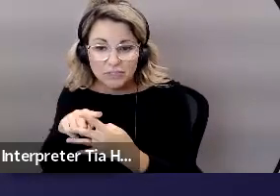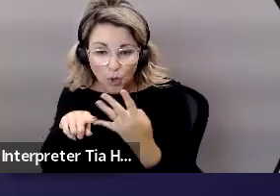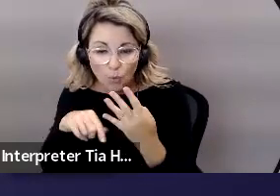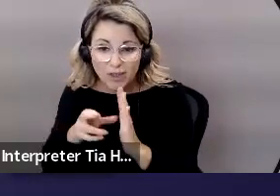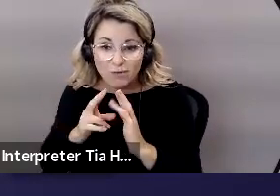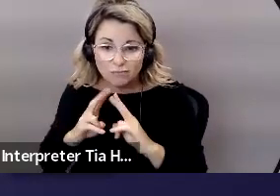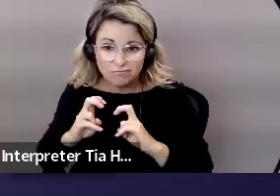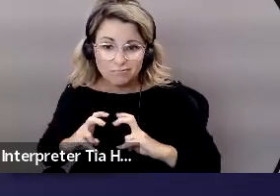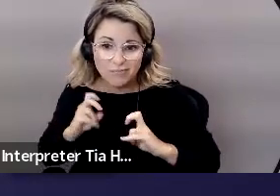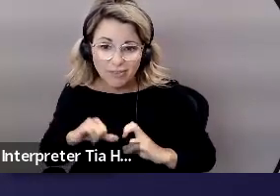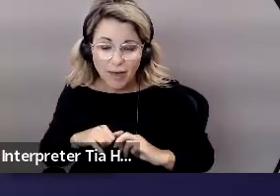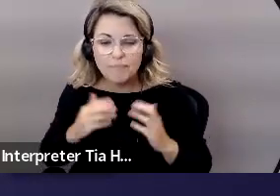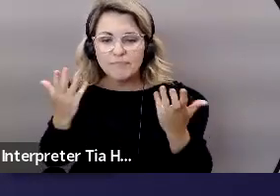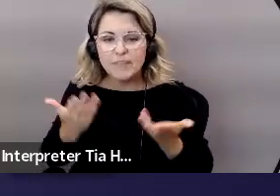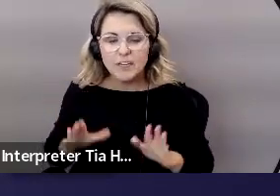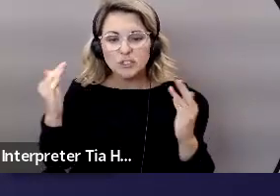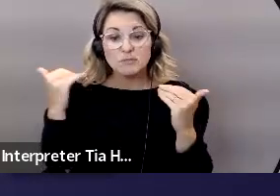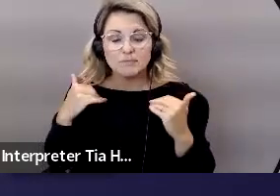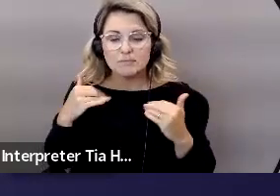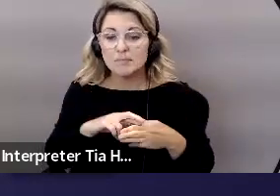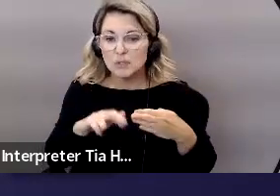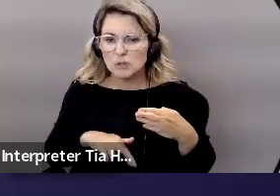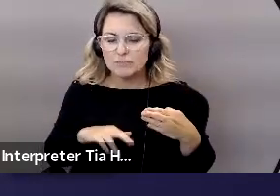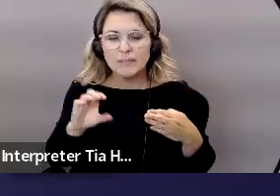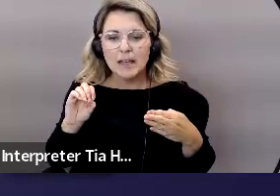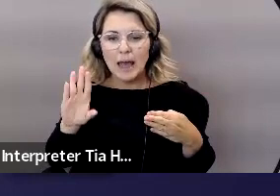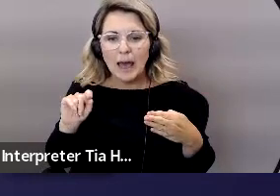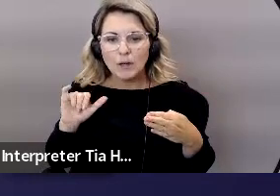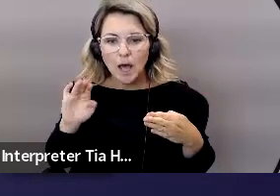out of that we look at outcomes. So, what are the short-term outcomes, the intermediate, and